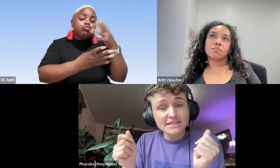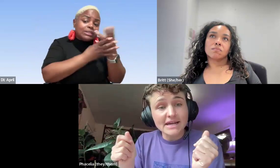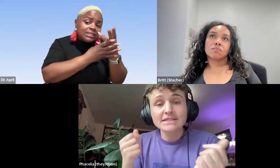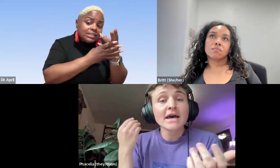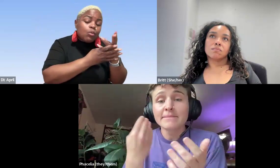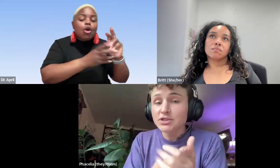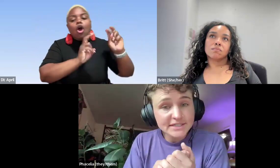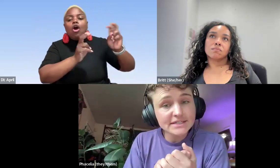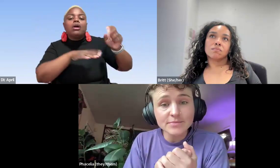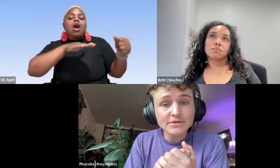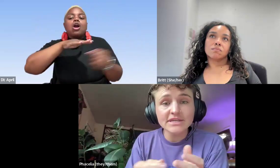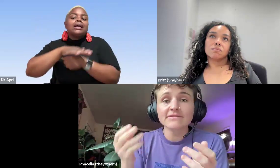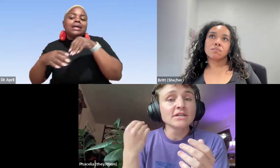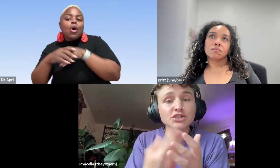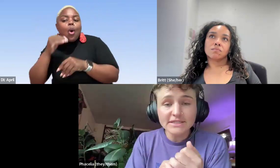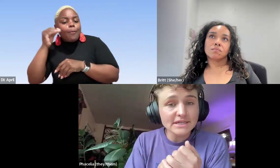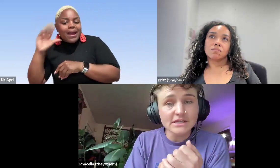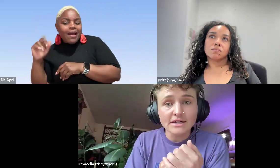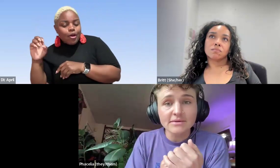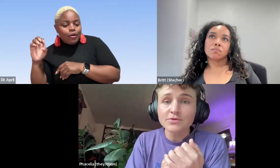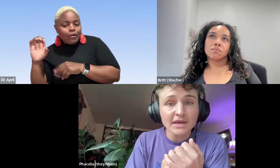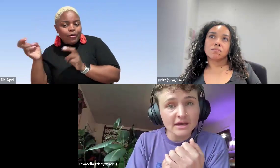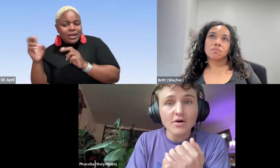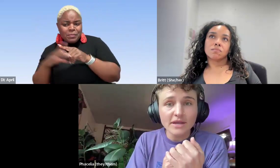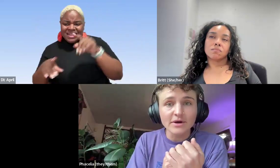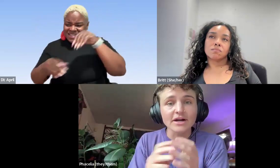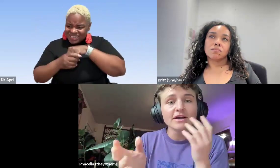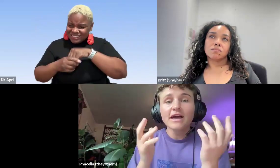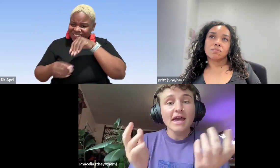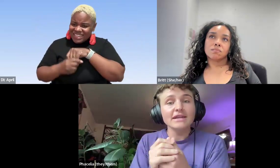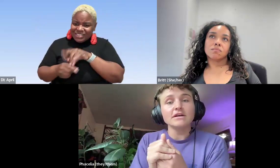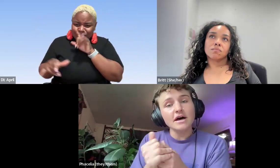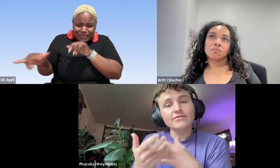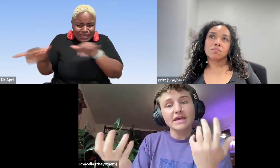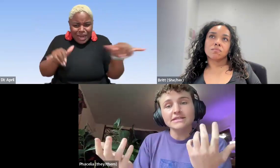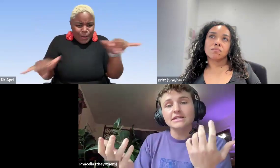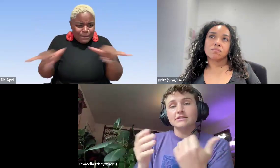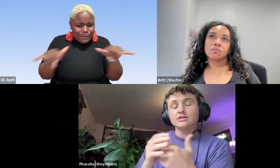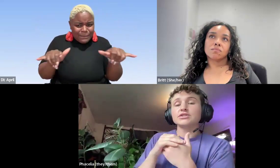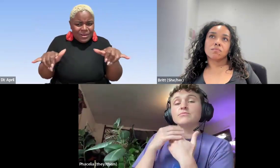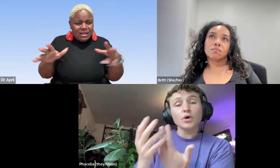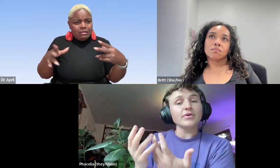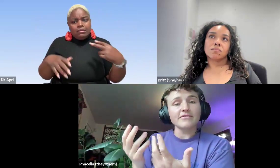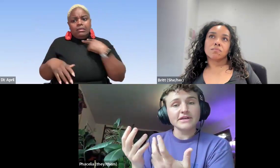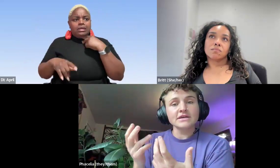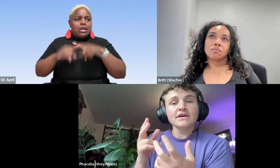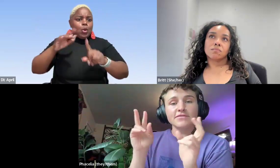but on the inside it's just as abusive, just as locked up, you can't go anywhere. And in a lot of cases, there's actually more profits